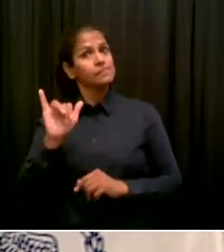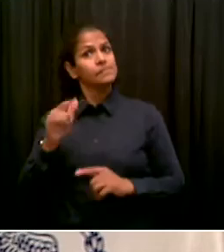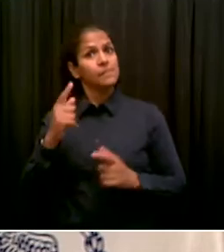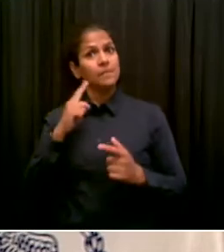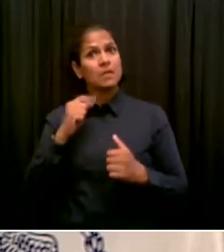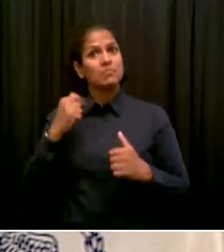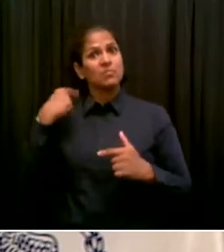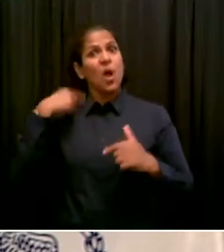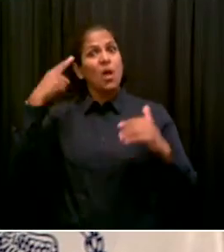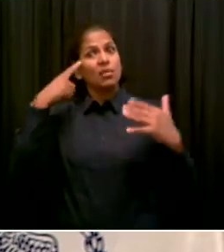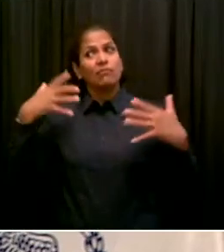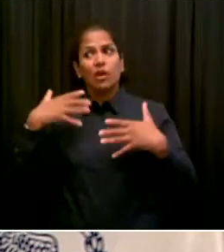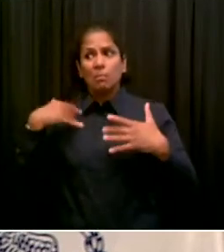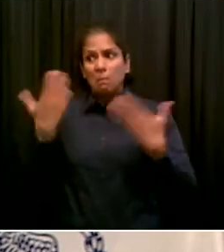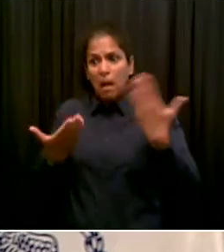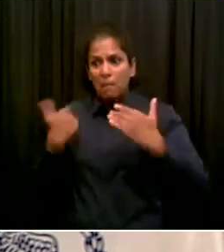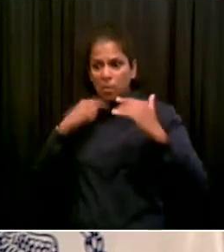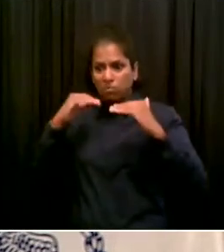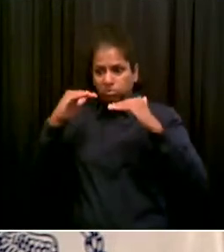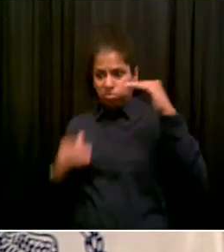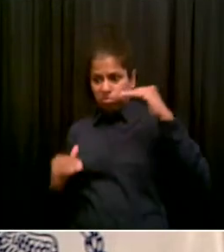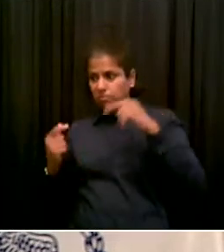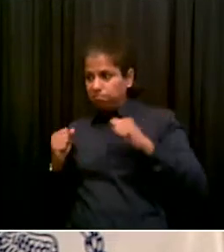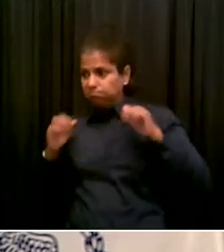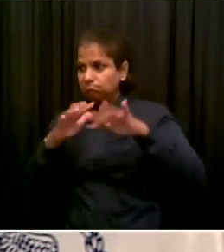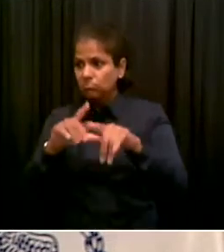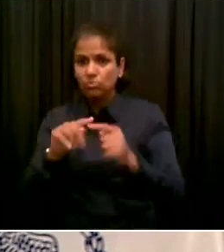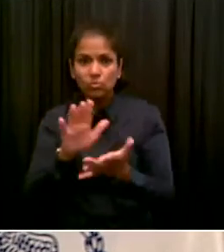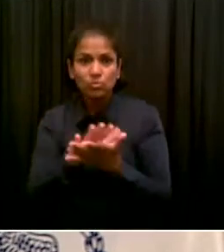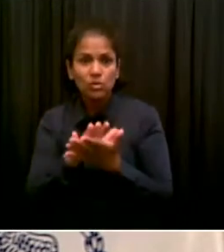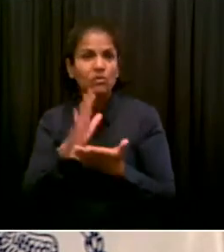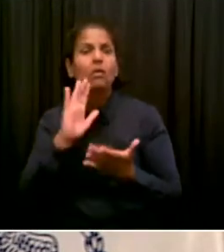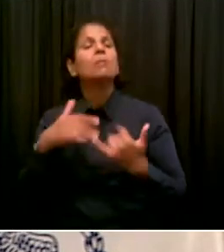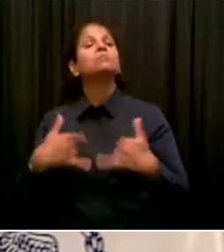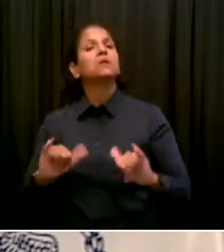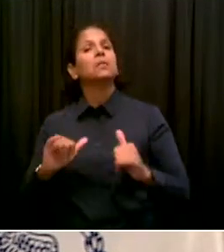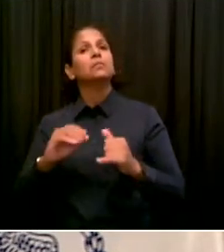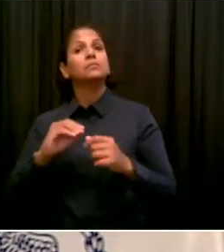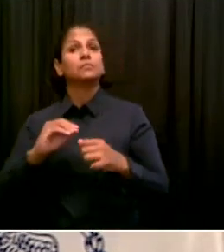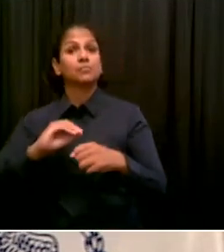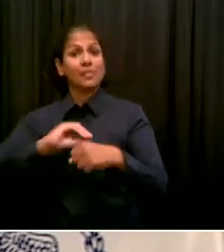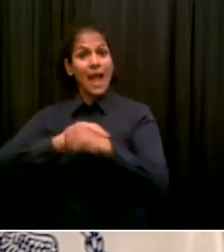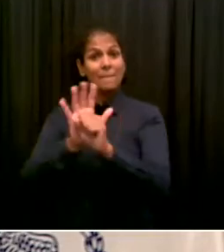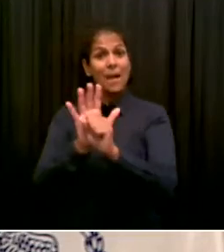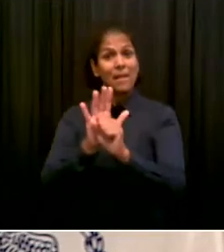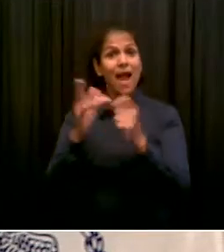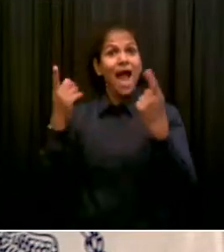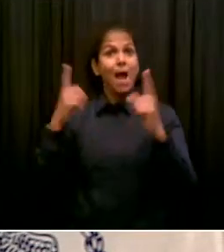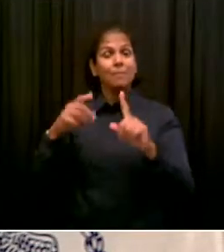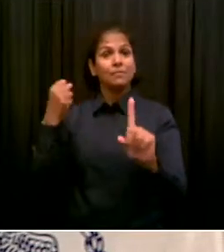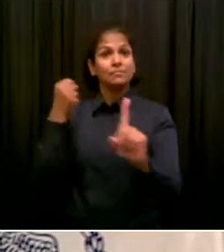WHICH IS CLEARLY BETTER THAN